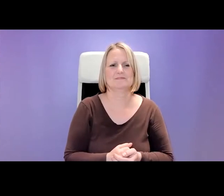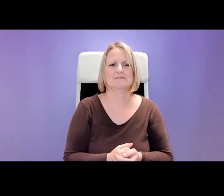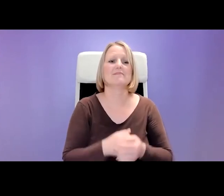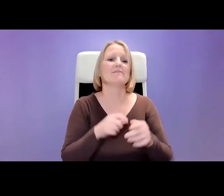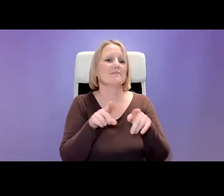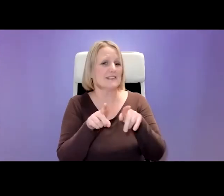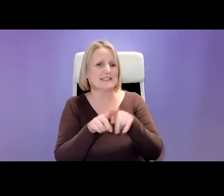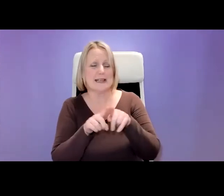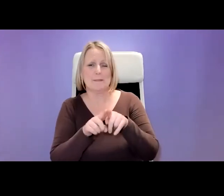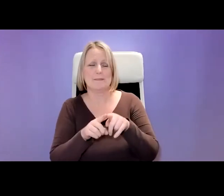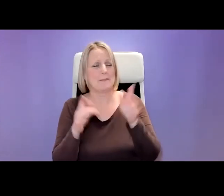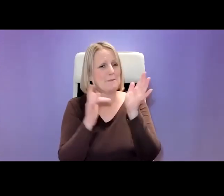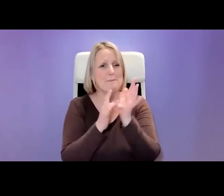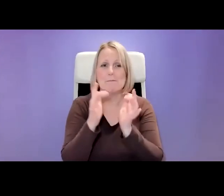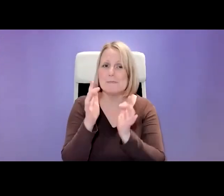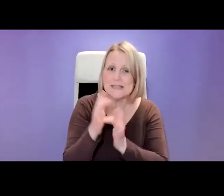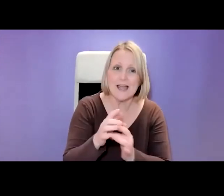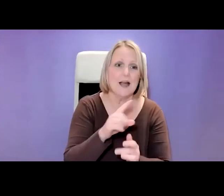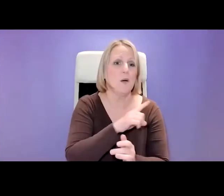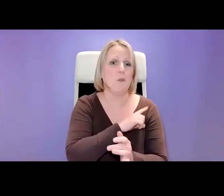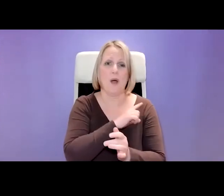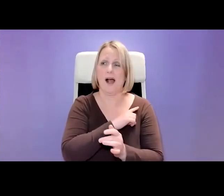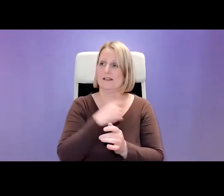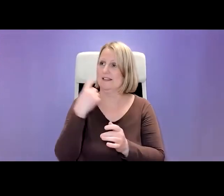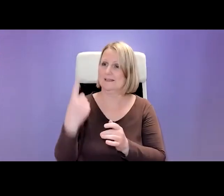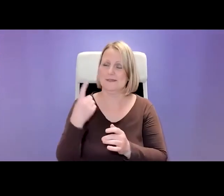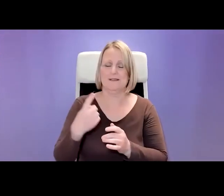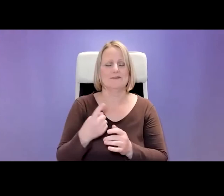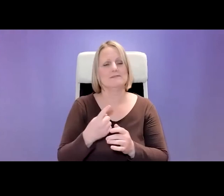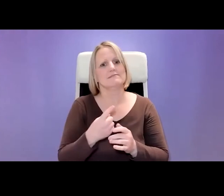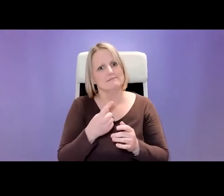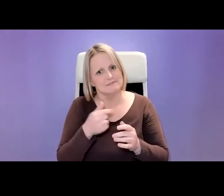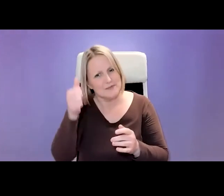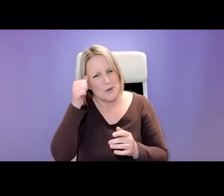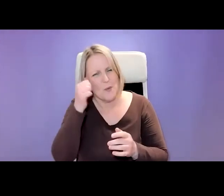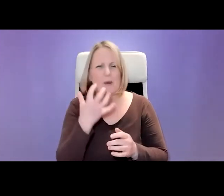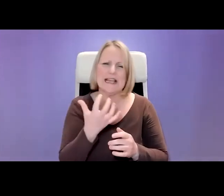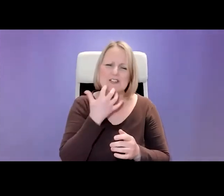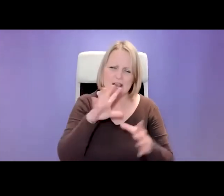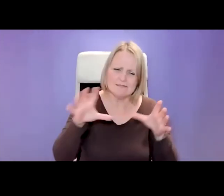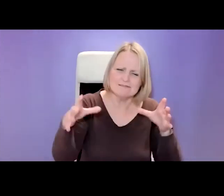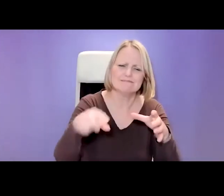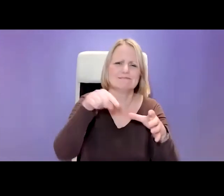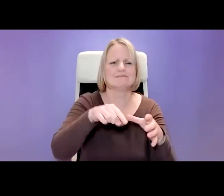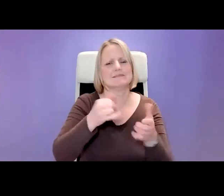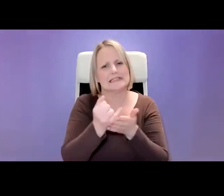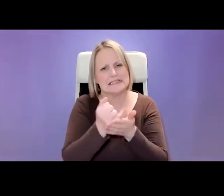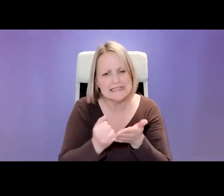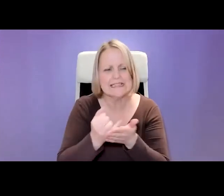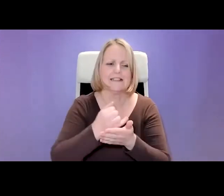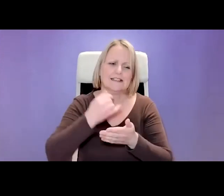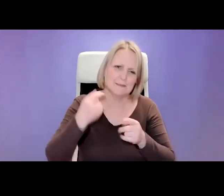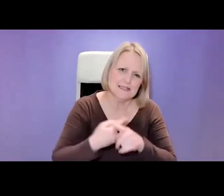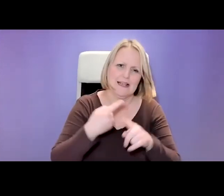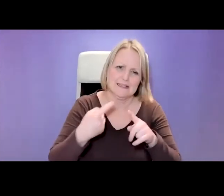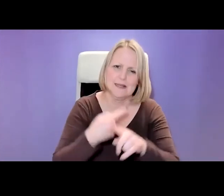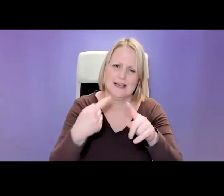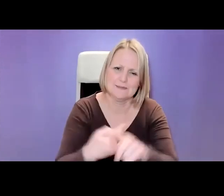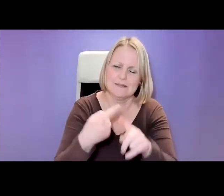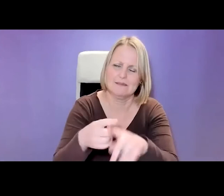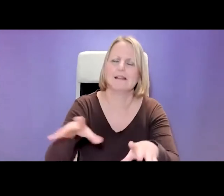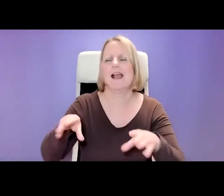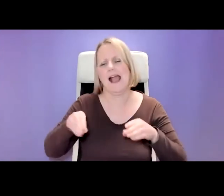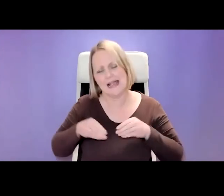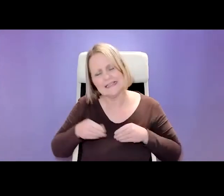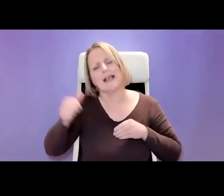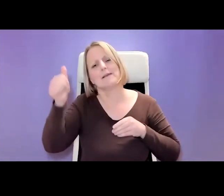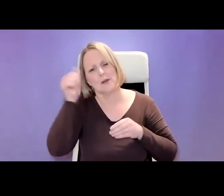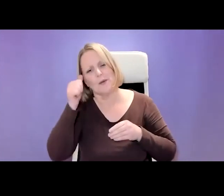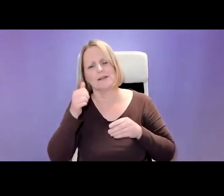He is the messiah precisely because he mercilessly resists their sin, setting upon them unexpectedly as the Prophet indicates in the first two verses of Isaiah 65.